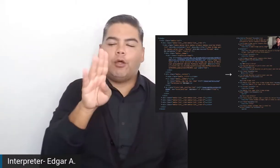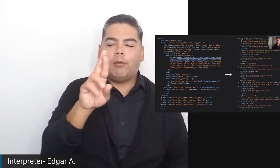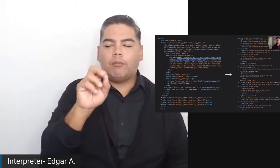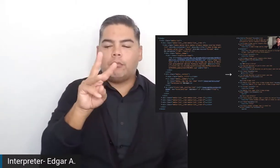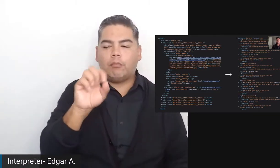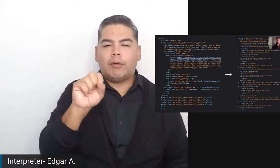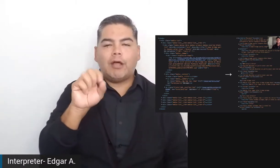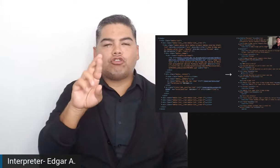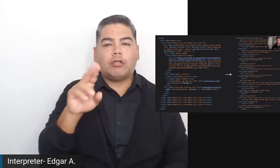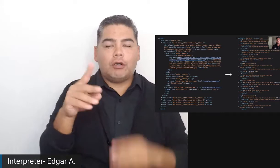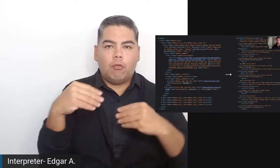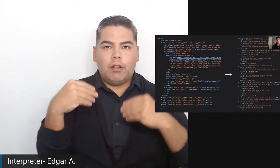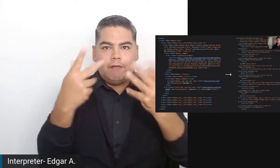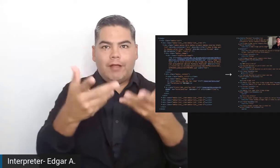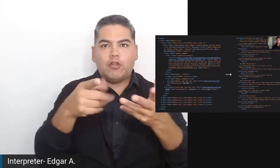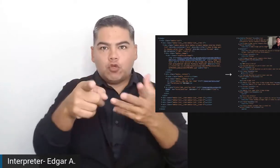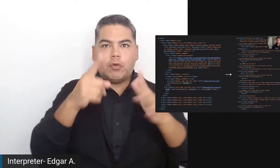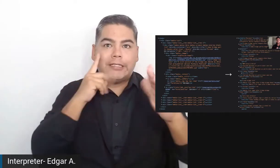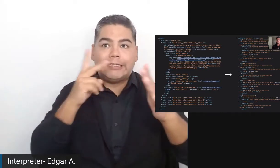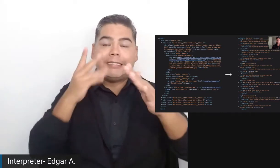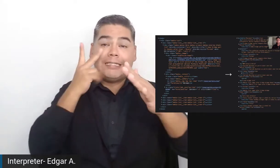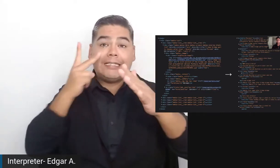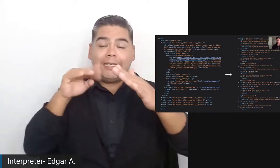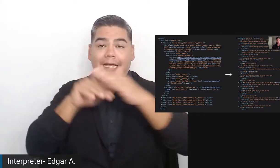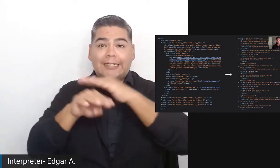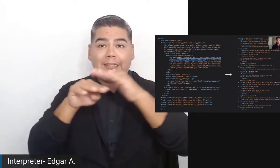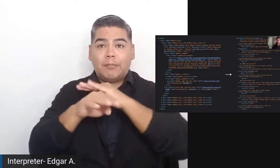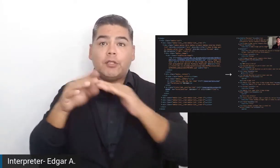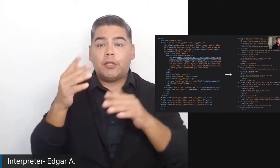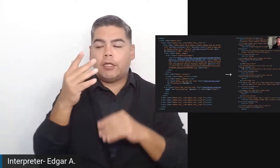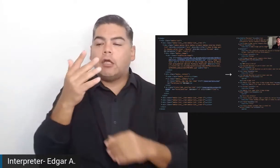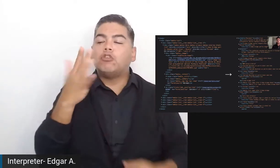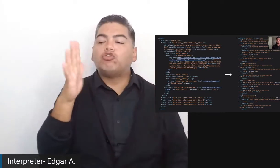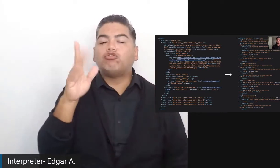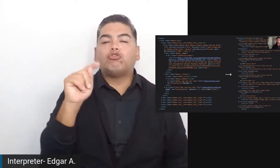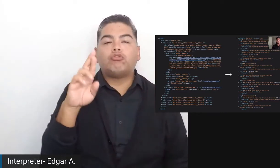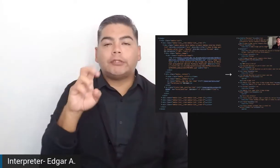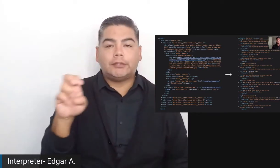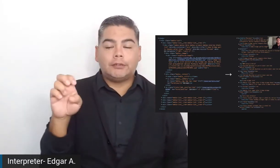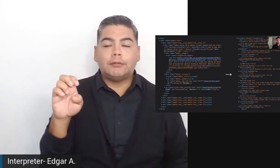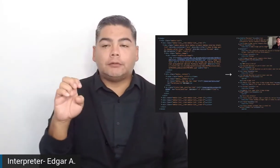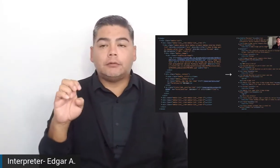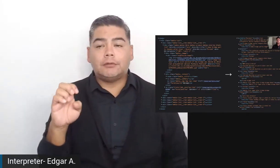into the Accessibility Tree that the page generates. You can see that it is not really well structured.